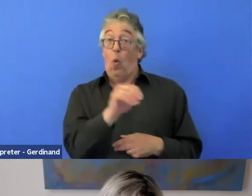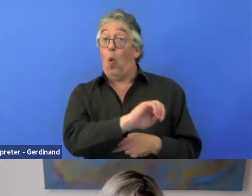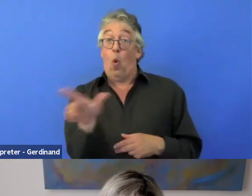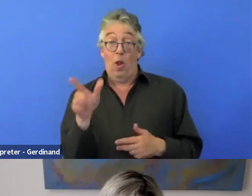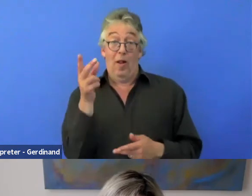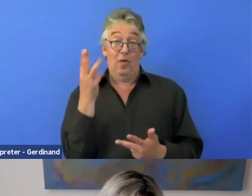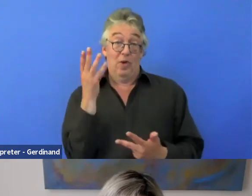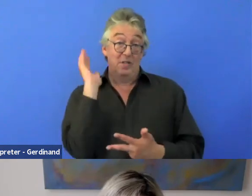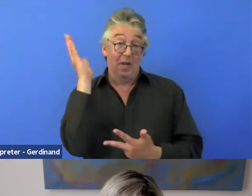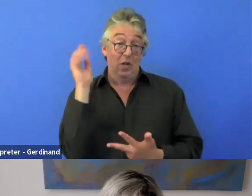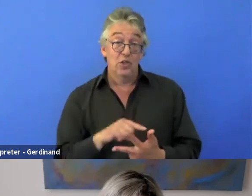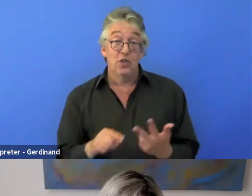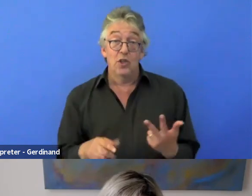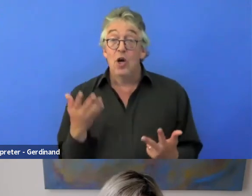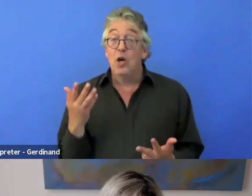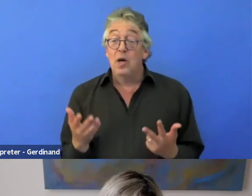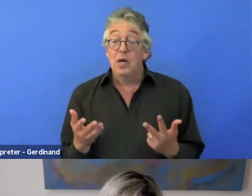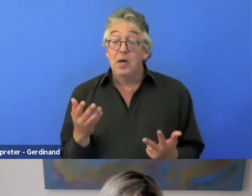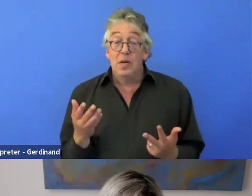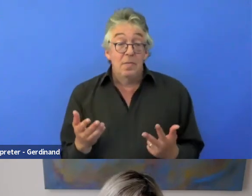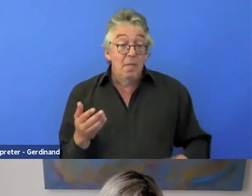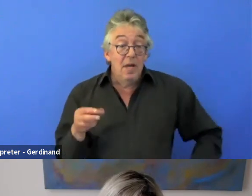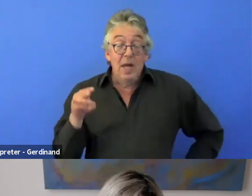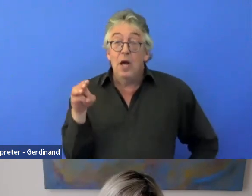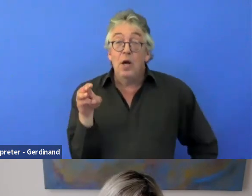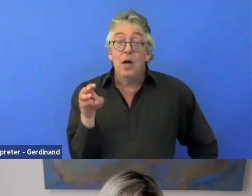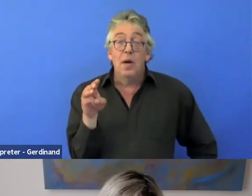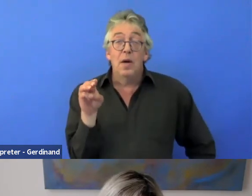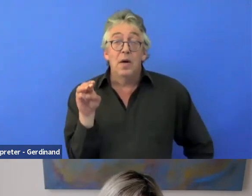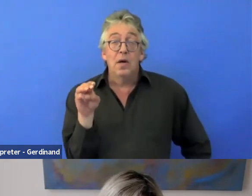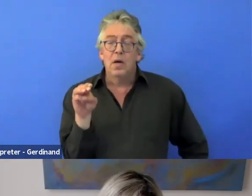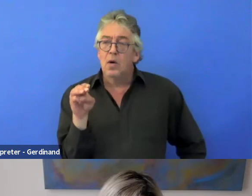Maybe Malin you would... I don't see Malin now.